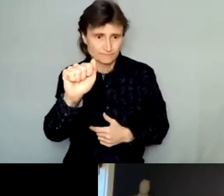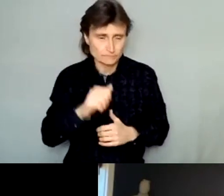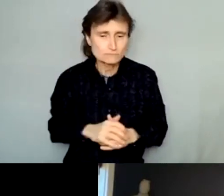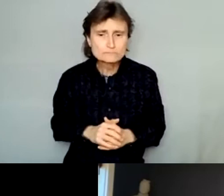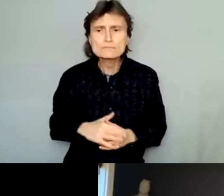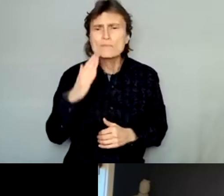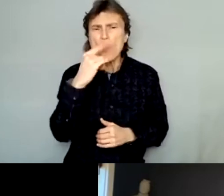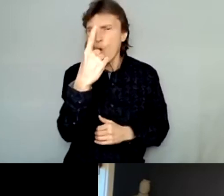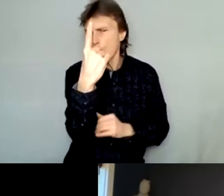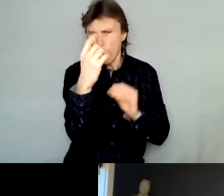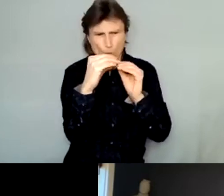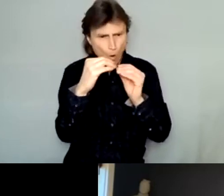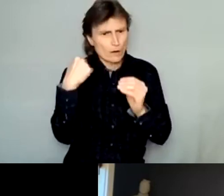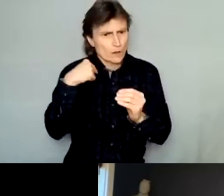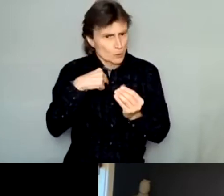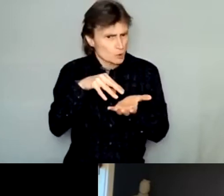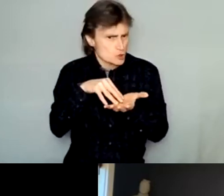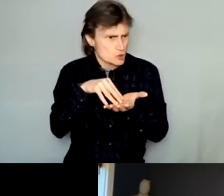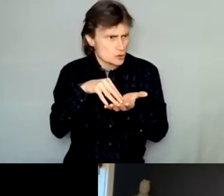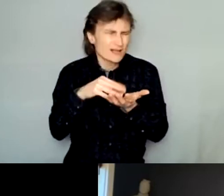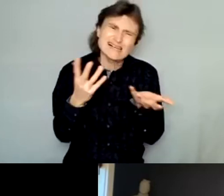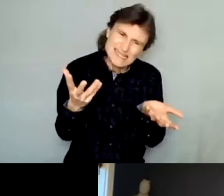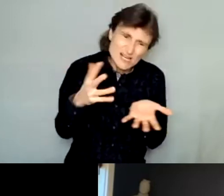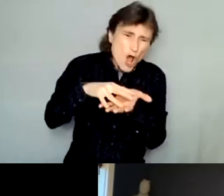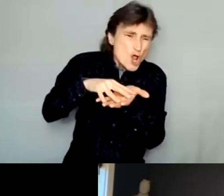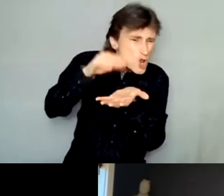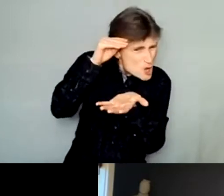we have learned. I don't know if it's a lesson, maybe it's an observation.